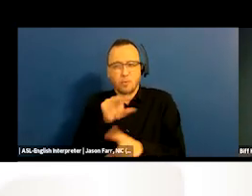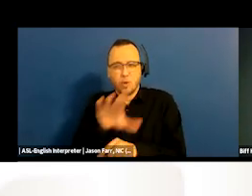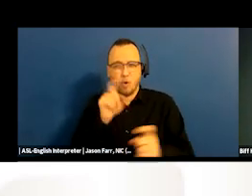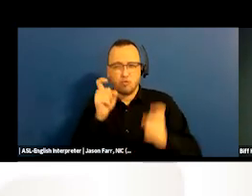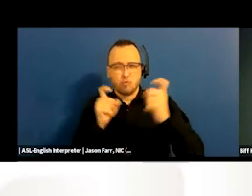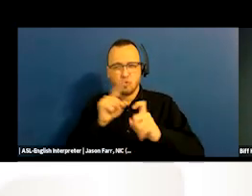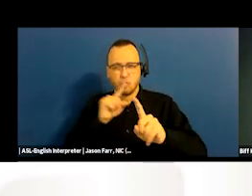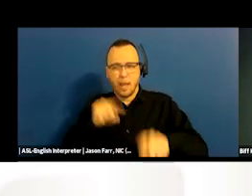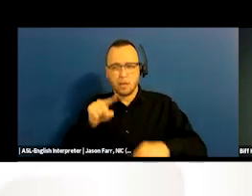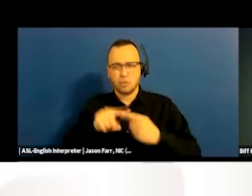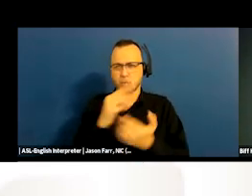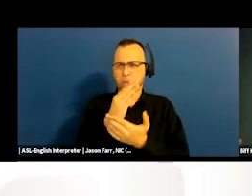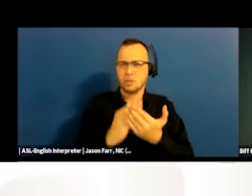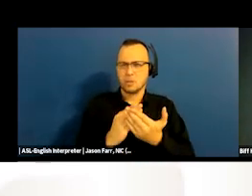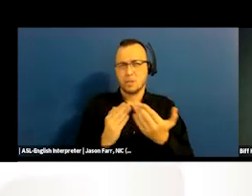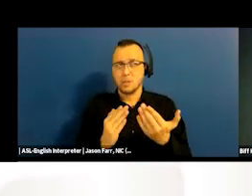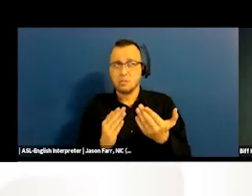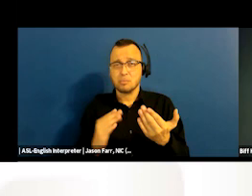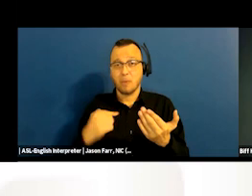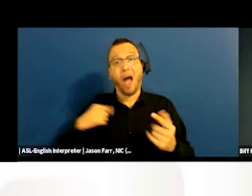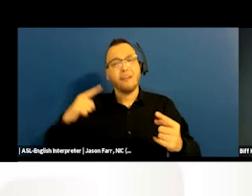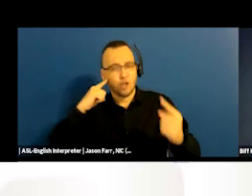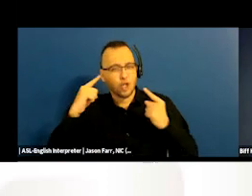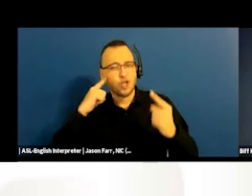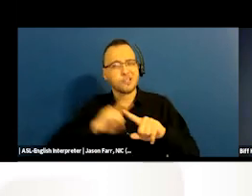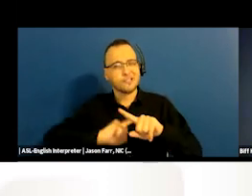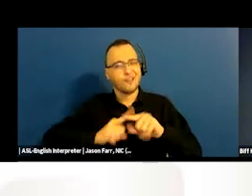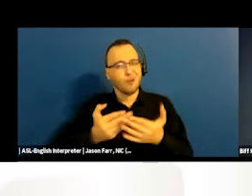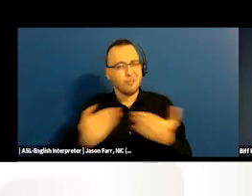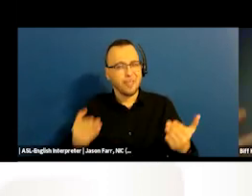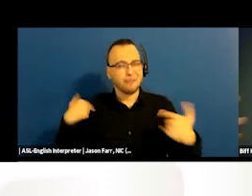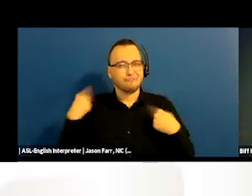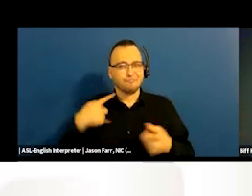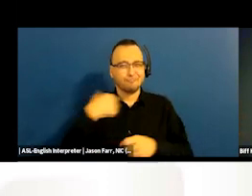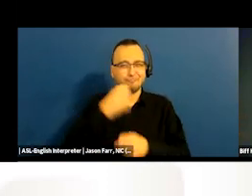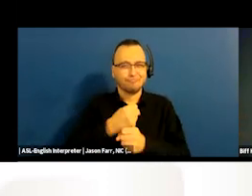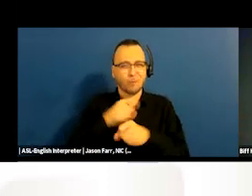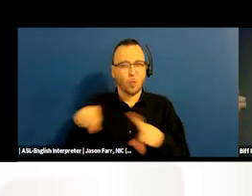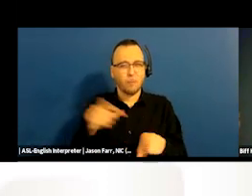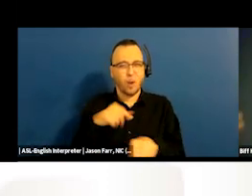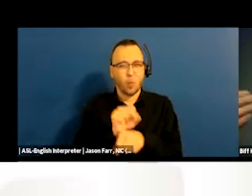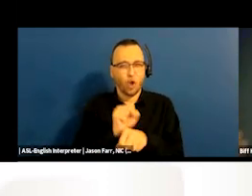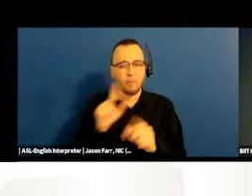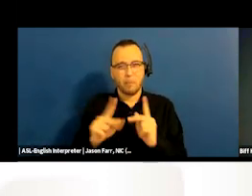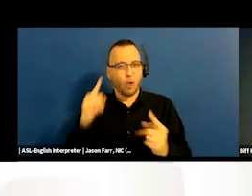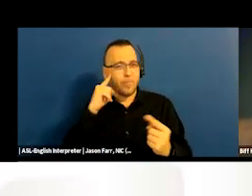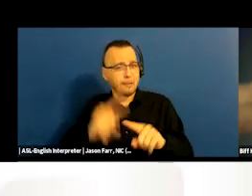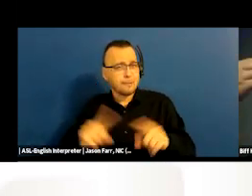"Okay, all right, we're going to figure this out. At that time, I would have been offended. It's like, how do you not believe on this, that, or the other?